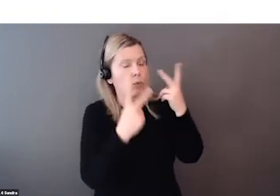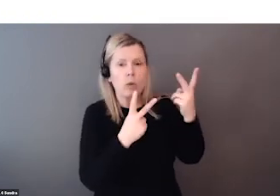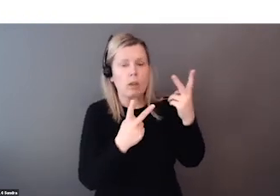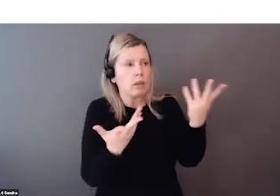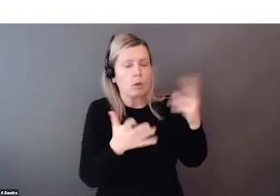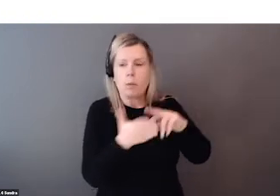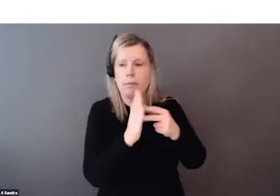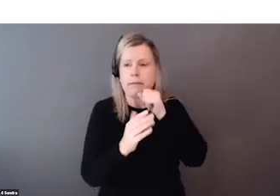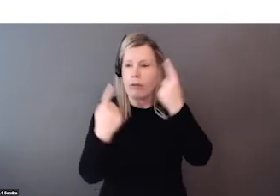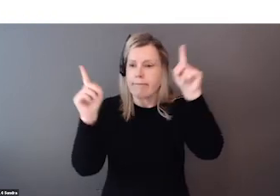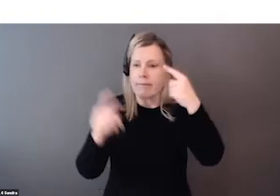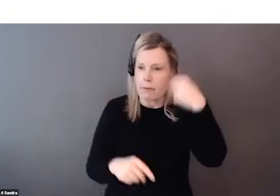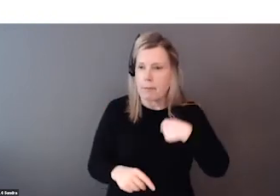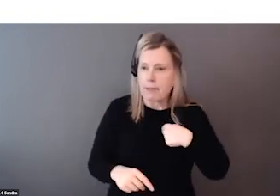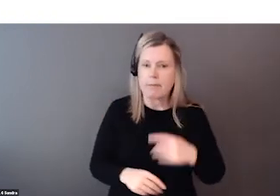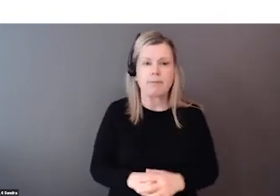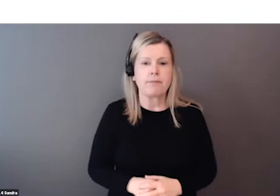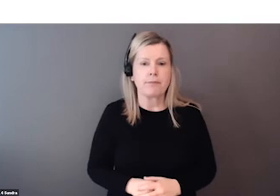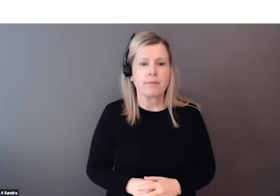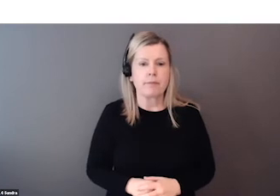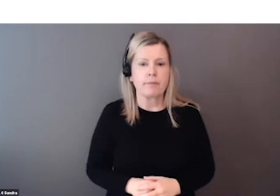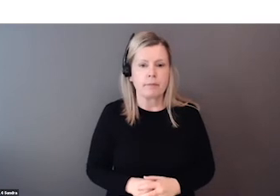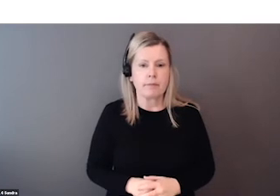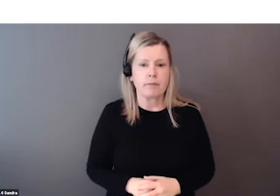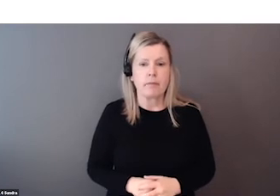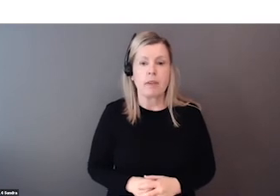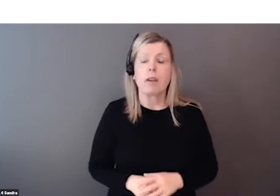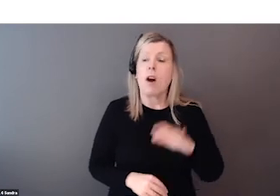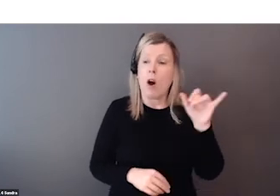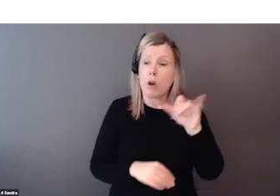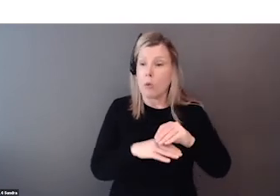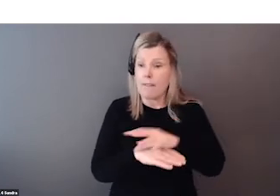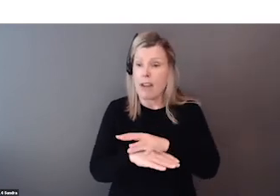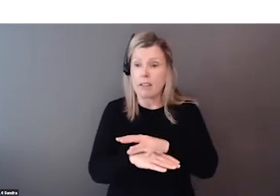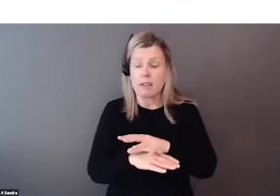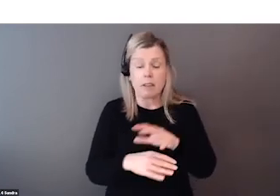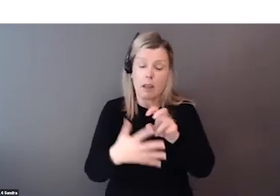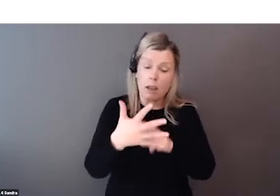It also has an impact on performance and promotion especially as workplace optimization